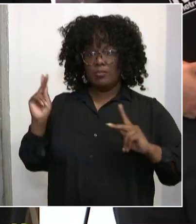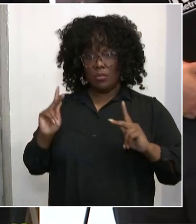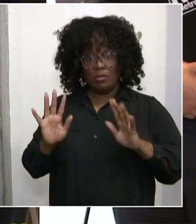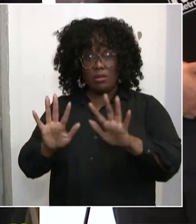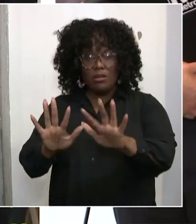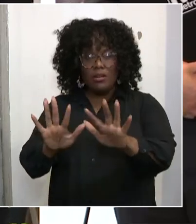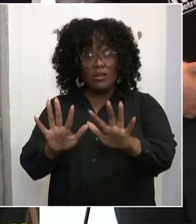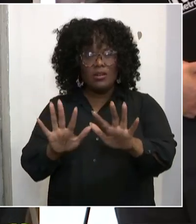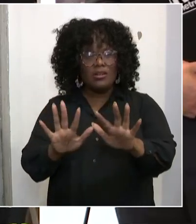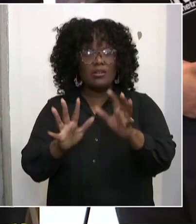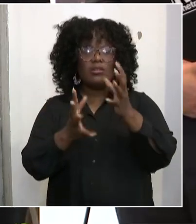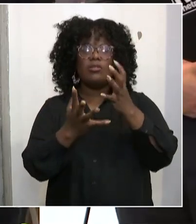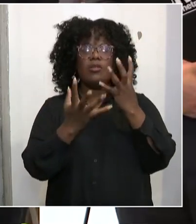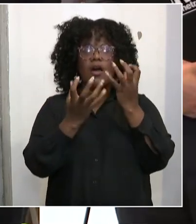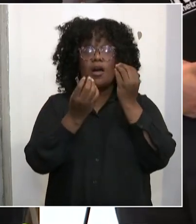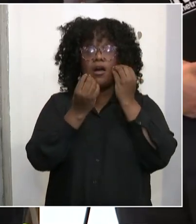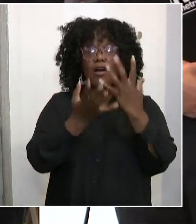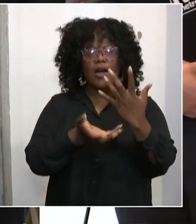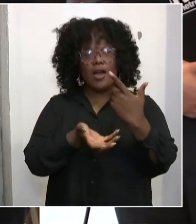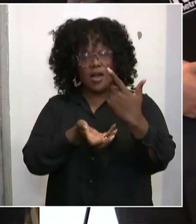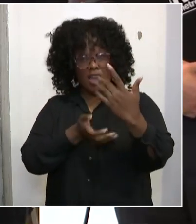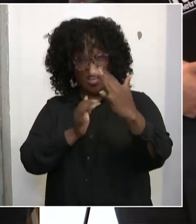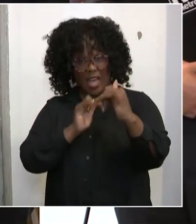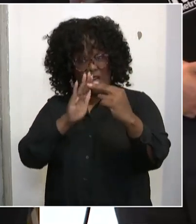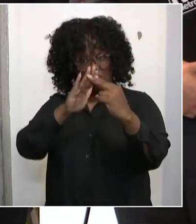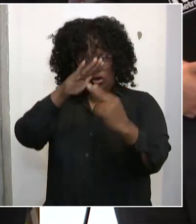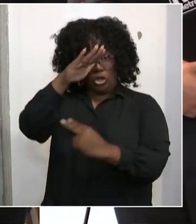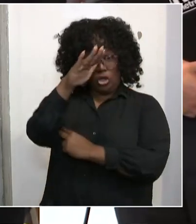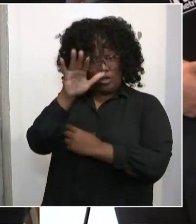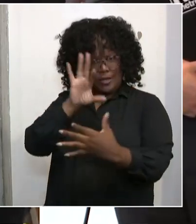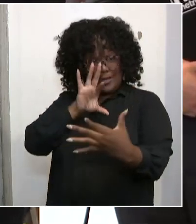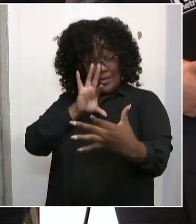just like our cadet corps program and many programs across the city we are a bridge